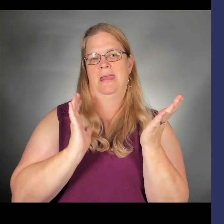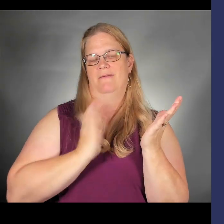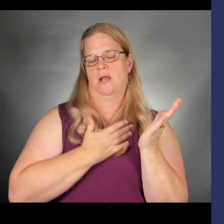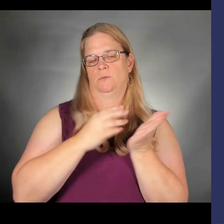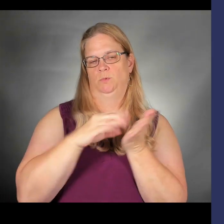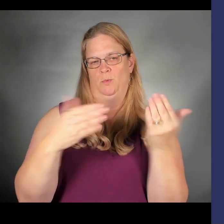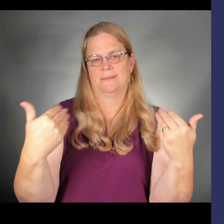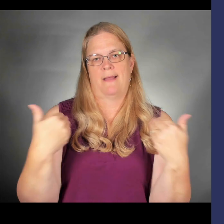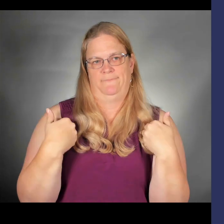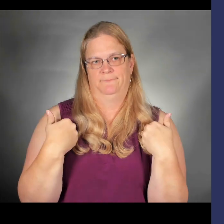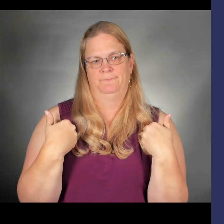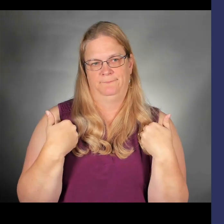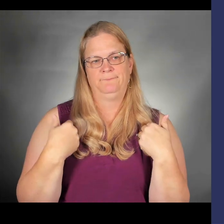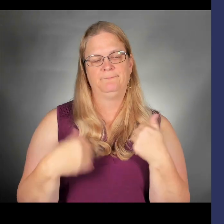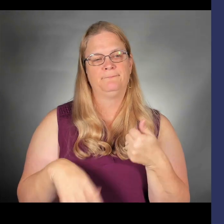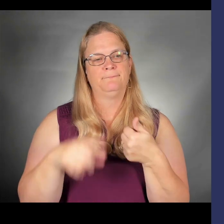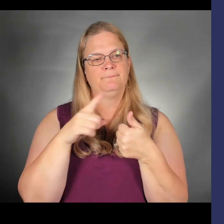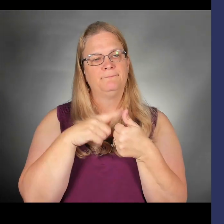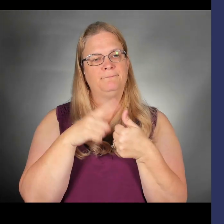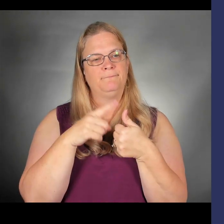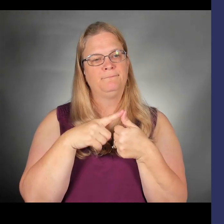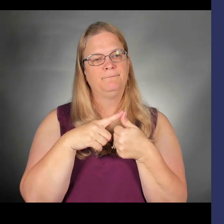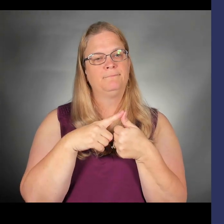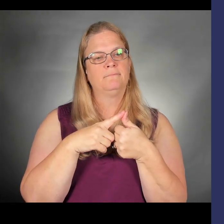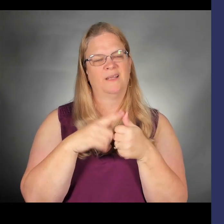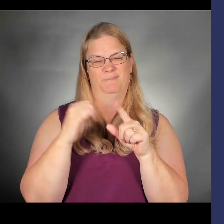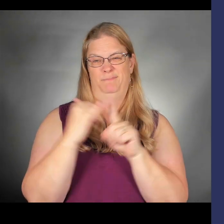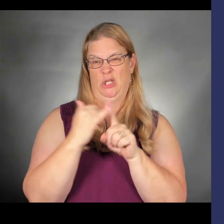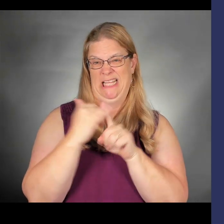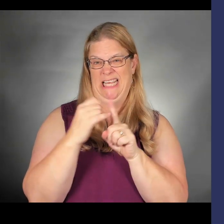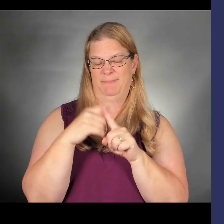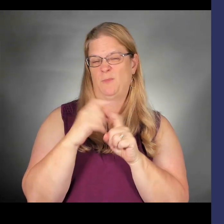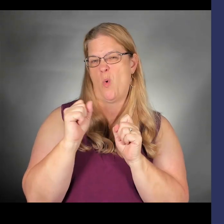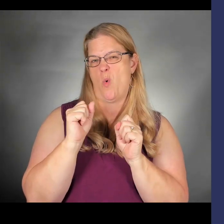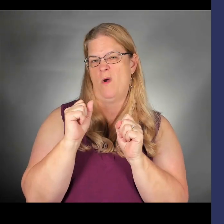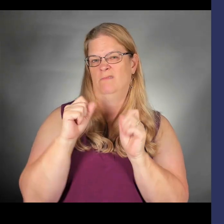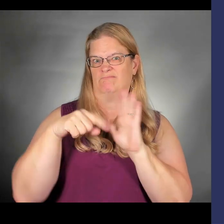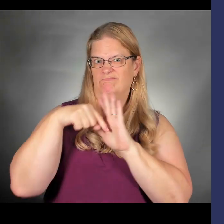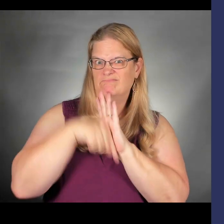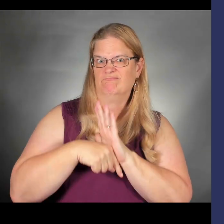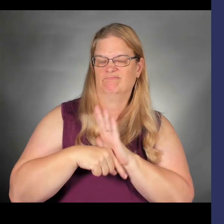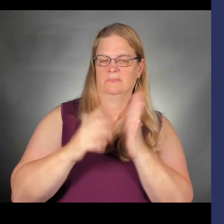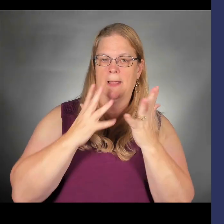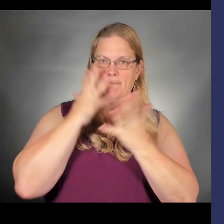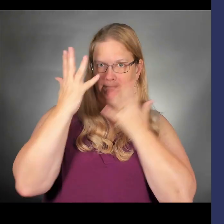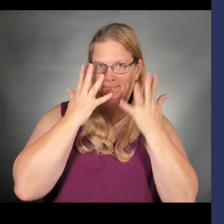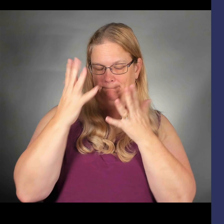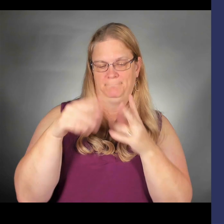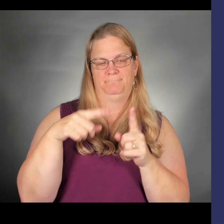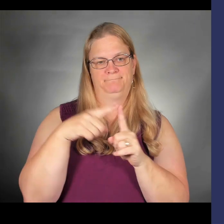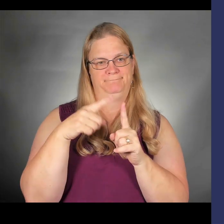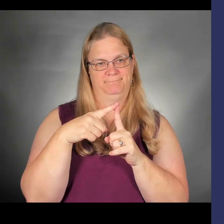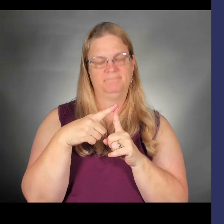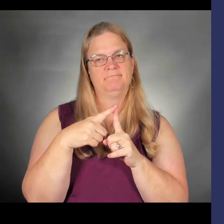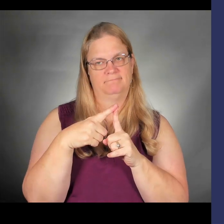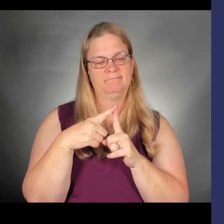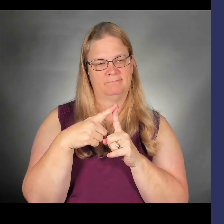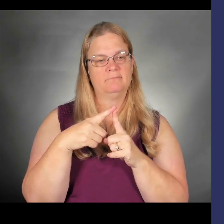Many of these are experiences that our students have had. One is bullying or severe humiliation.